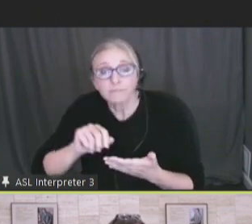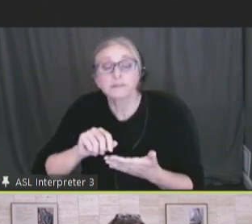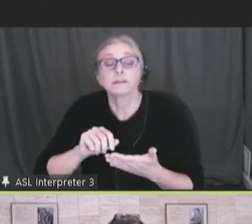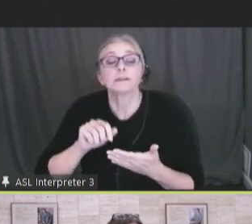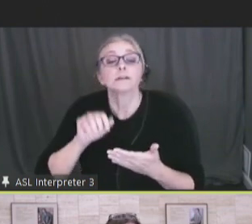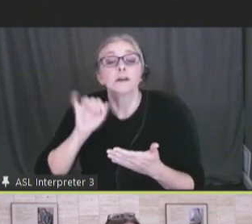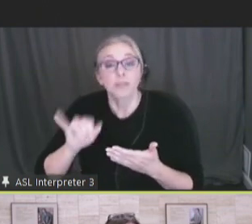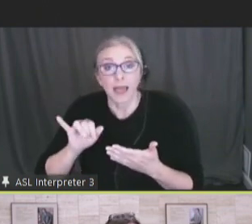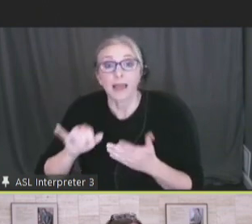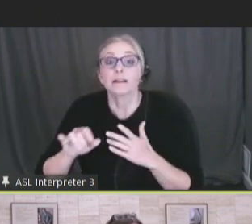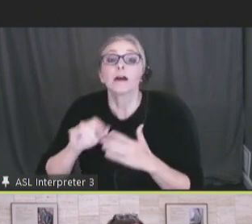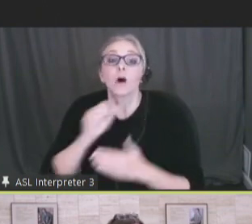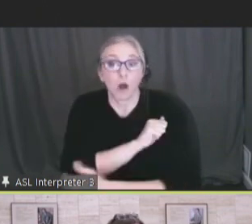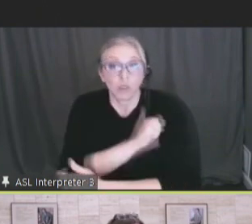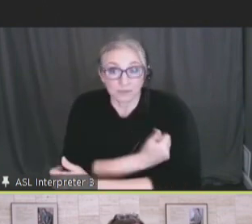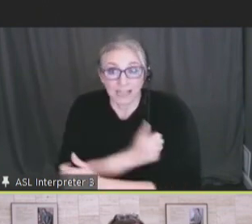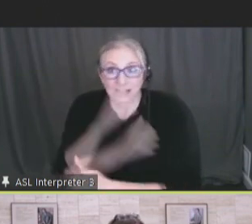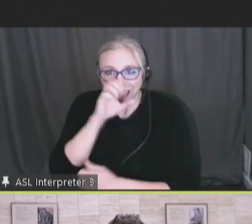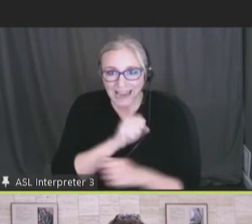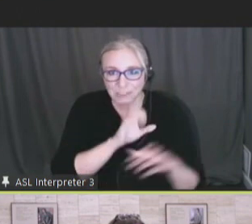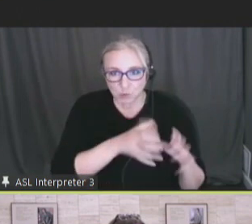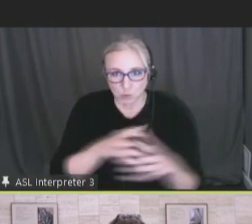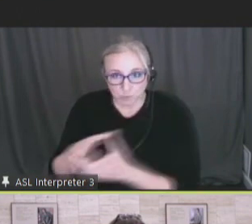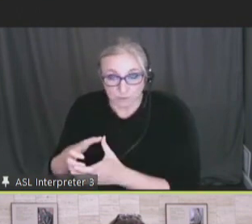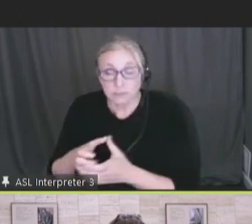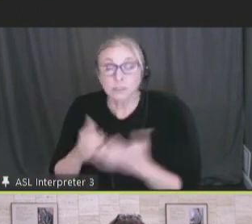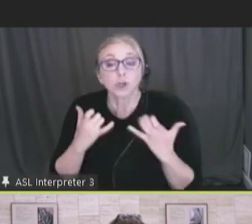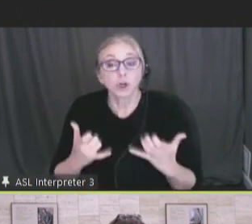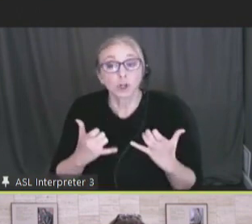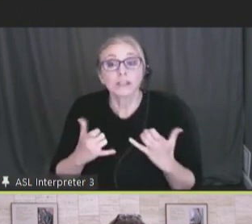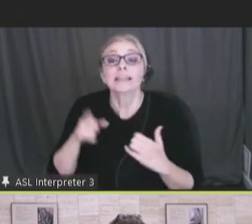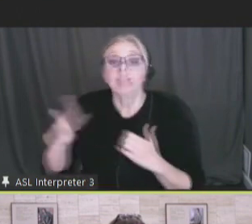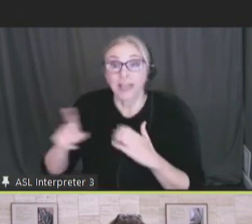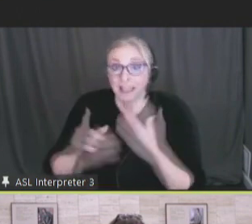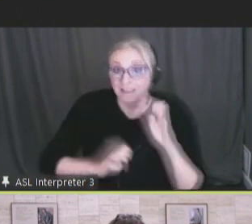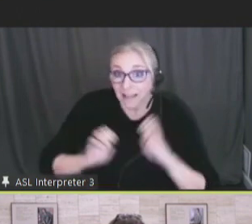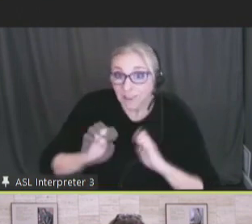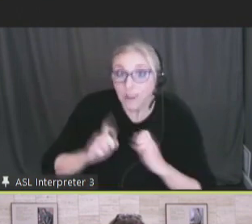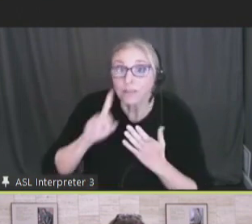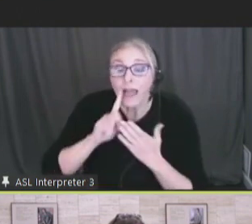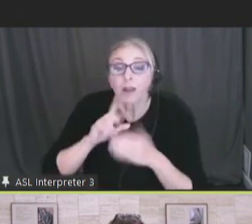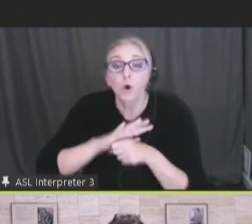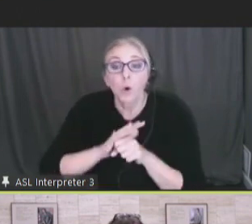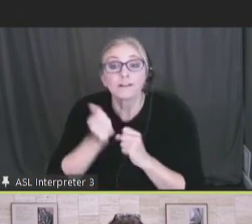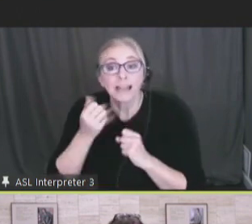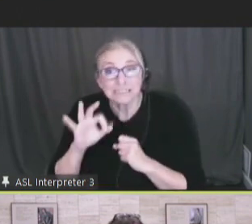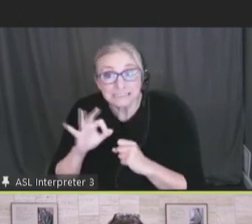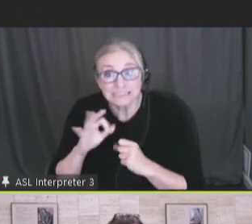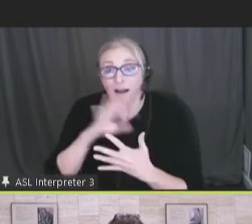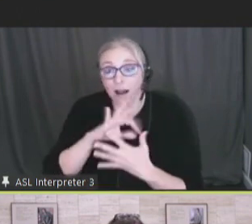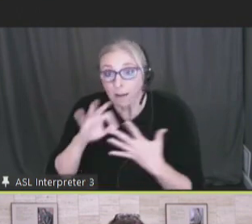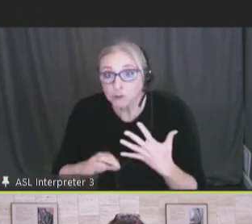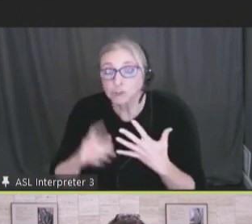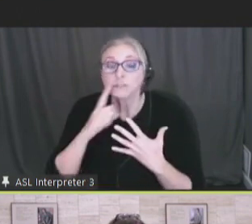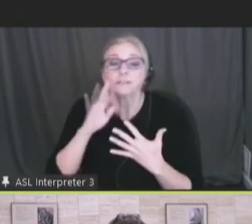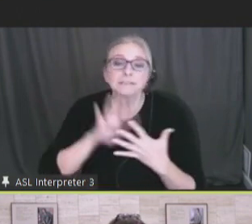as well as the authorized age groups. And currently, NACI is evaluating COVID-19 vaccine options, schedules, and considerations